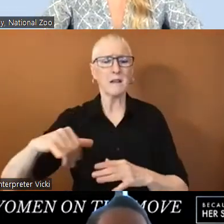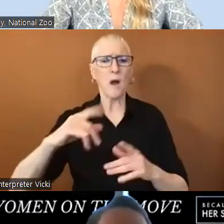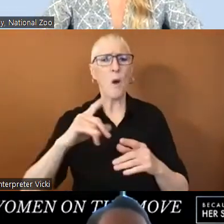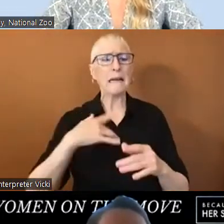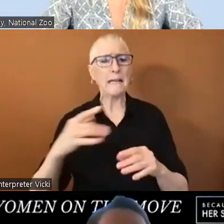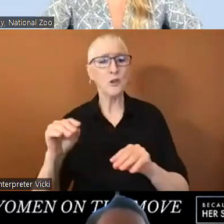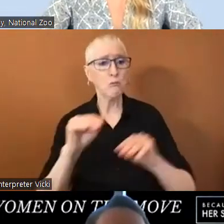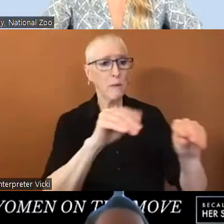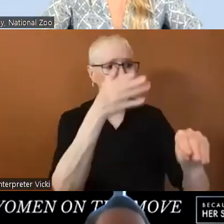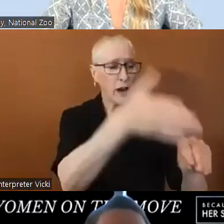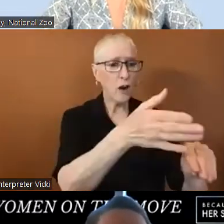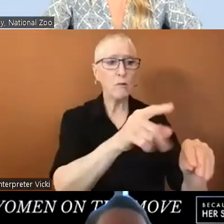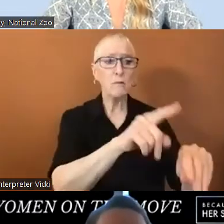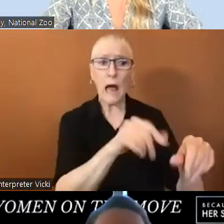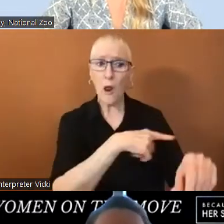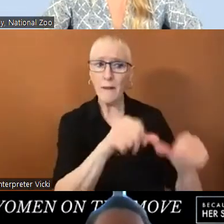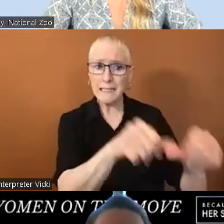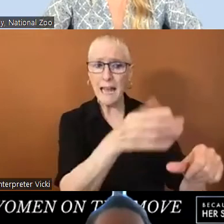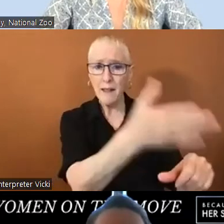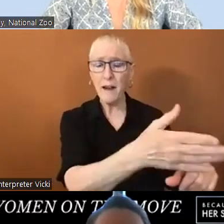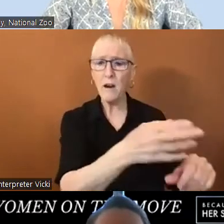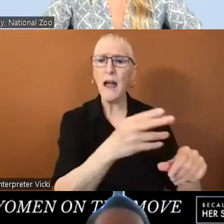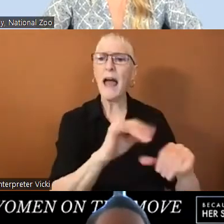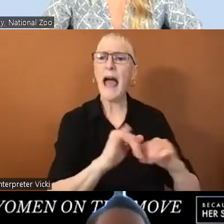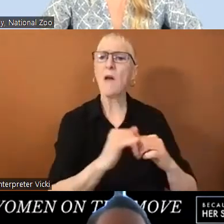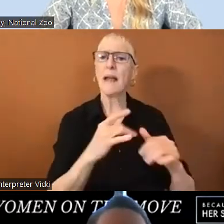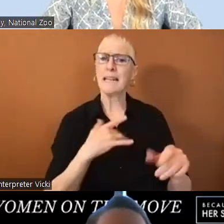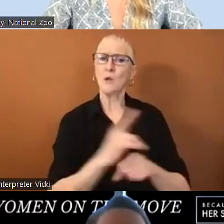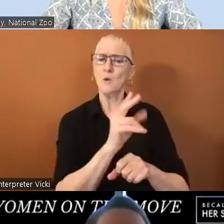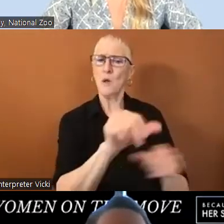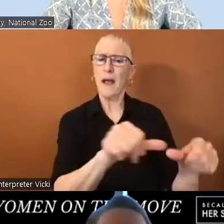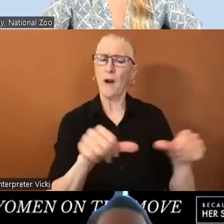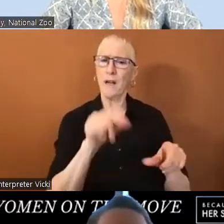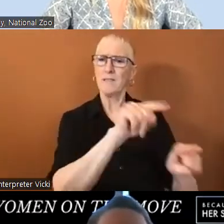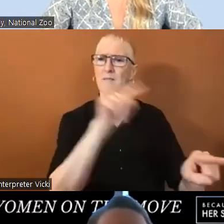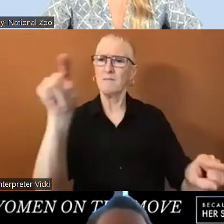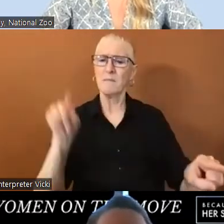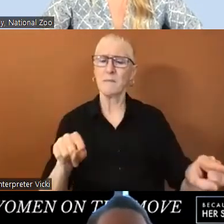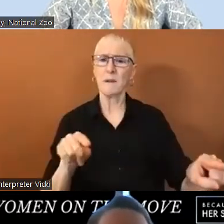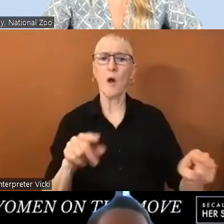how they use these areas of high human use and that way we can then direct management action our